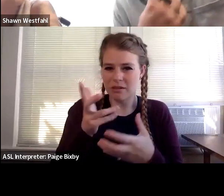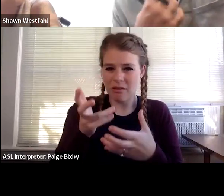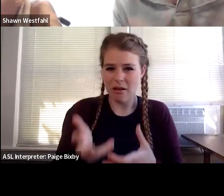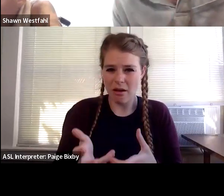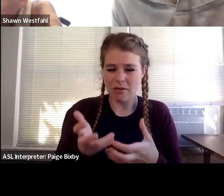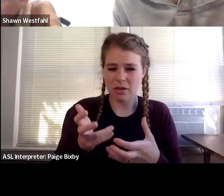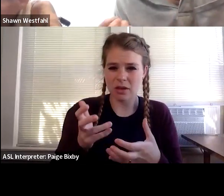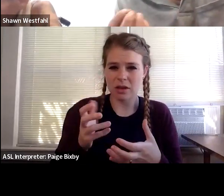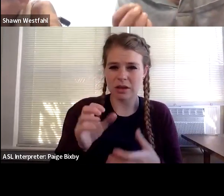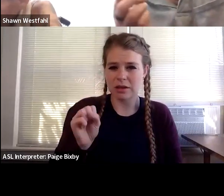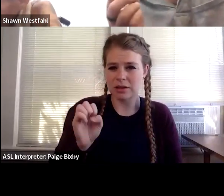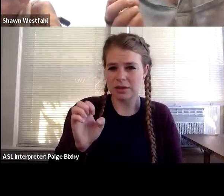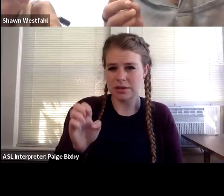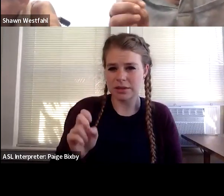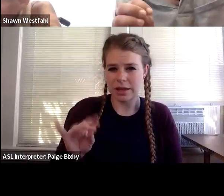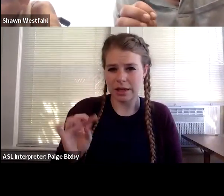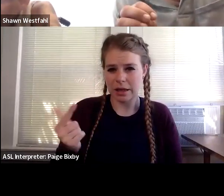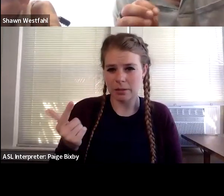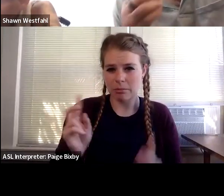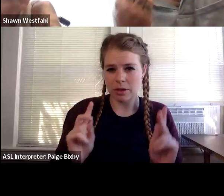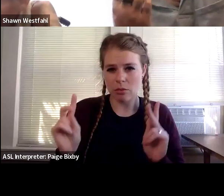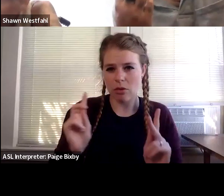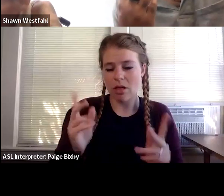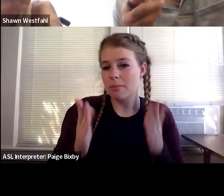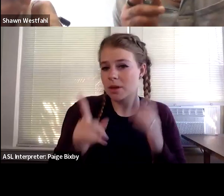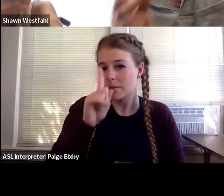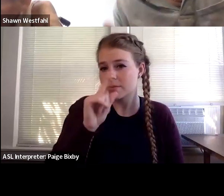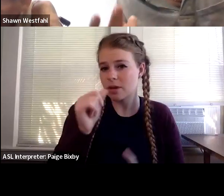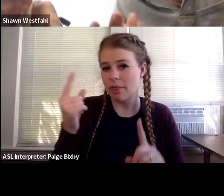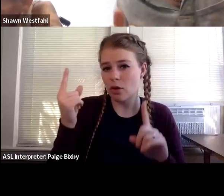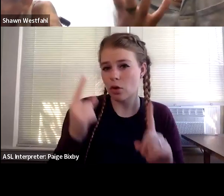it may not be our goal to completely wake them up quickly.